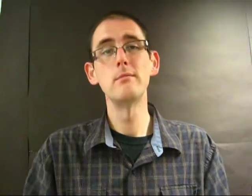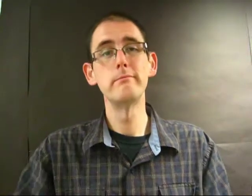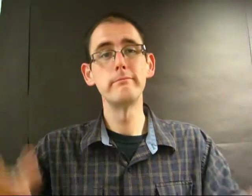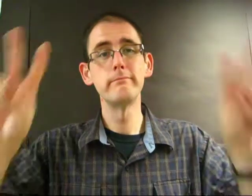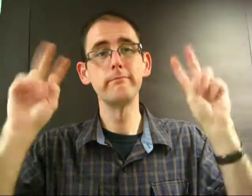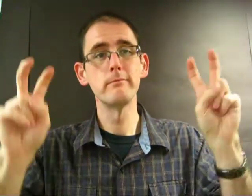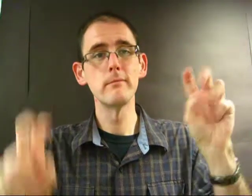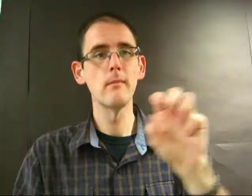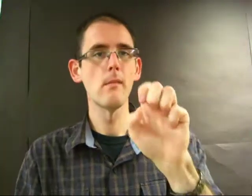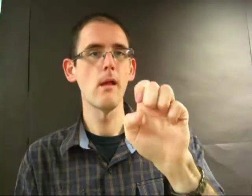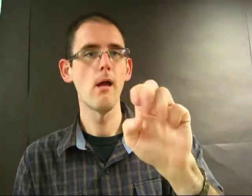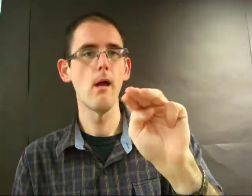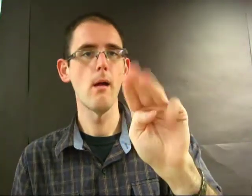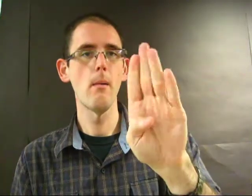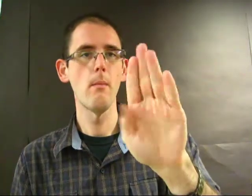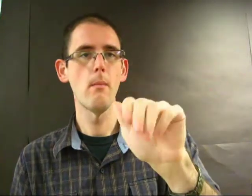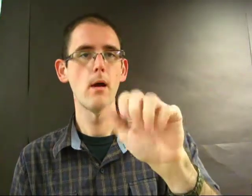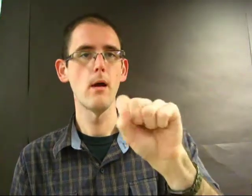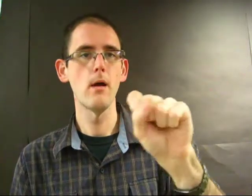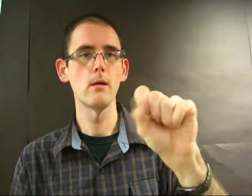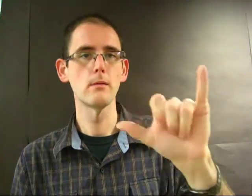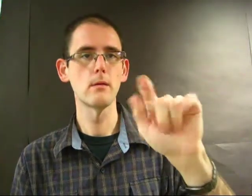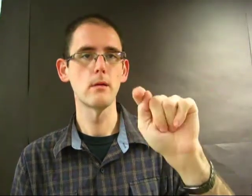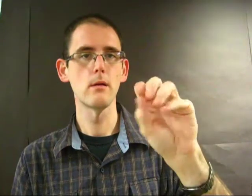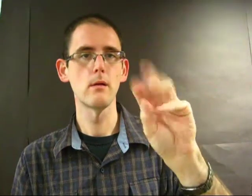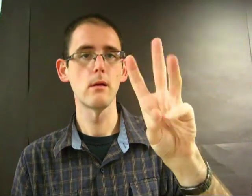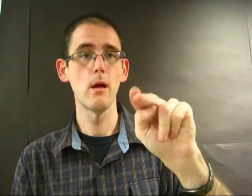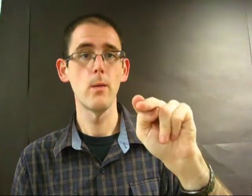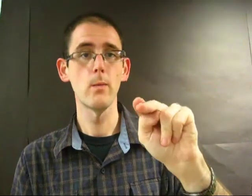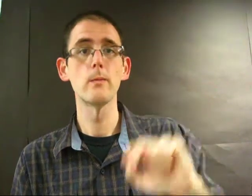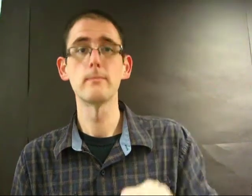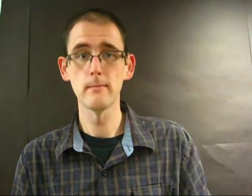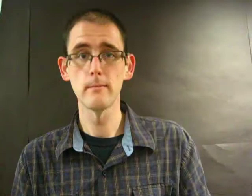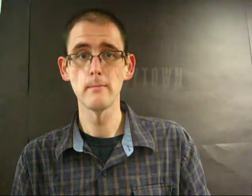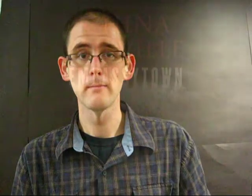It's called "Embassytown."